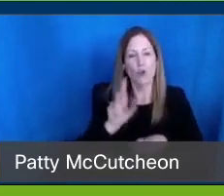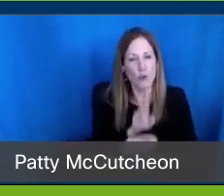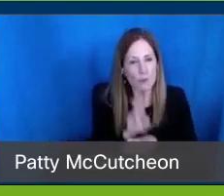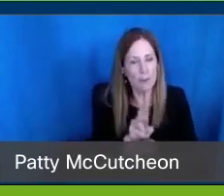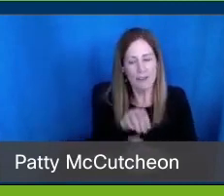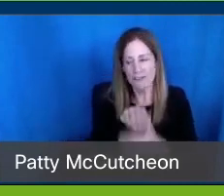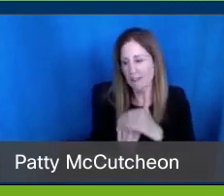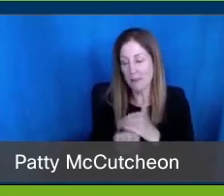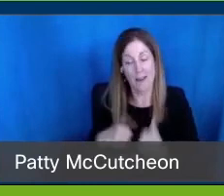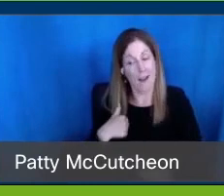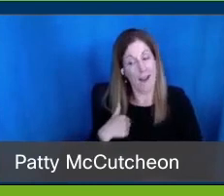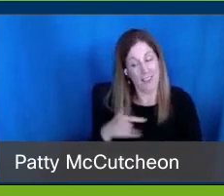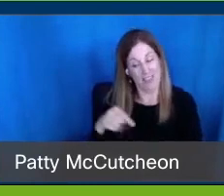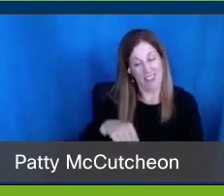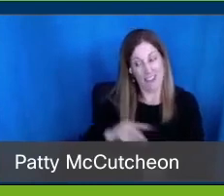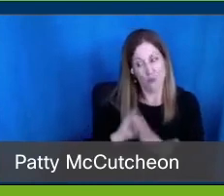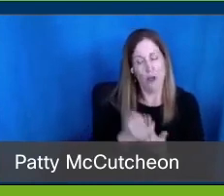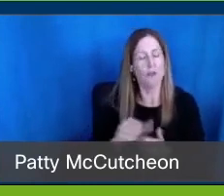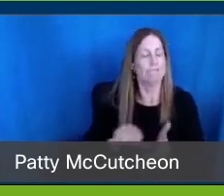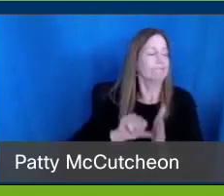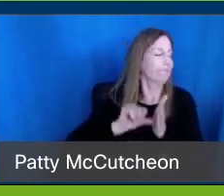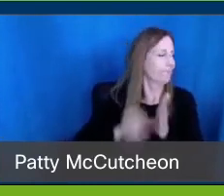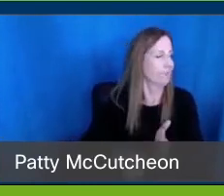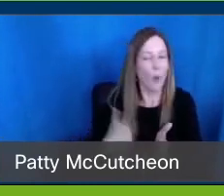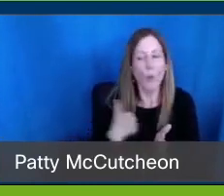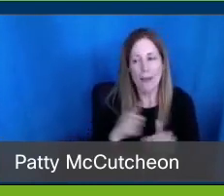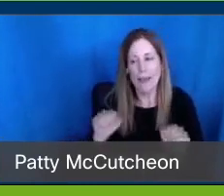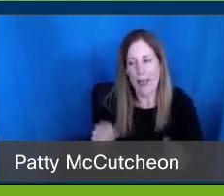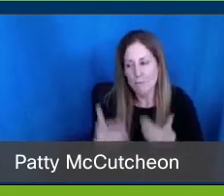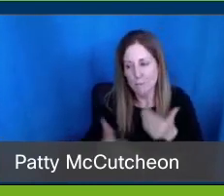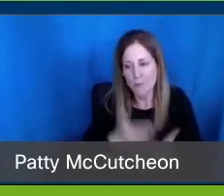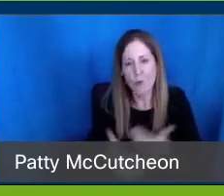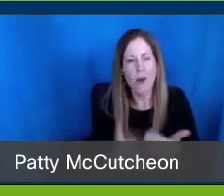this project really highlights how we can move forward. And it's also an example of the importance...